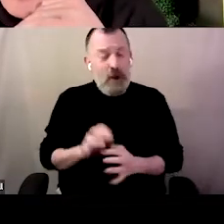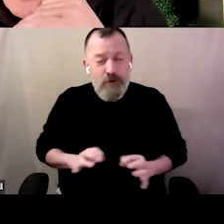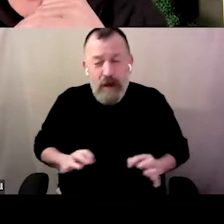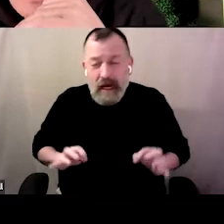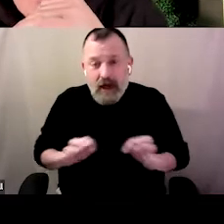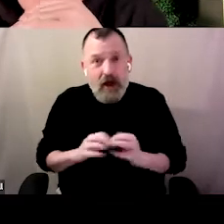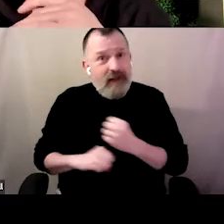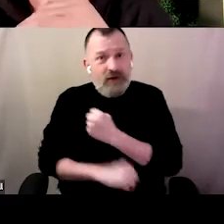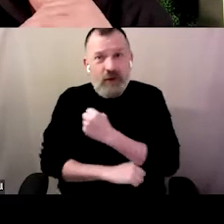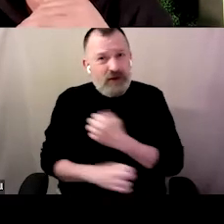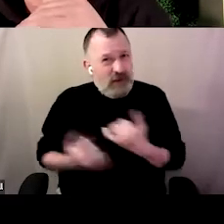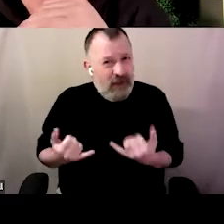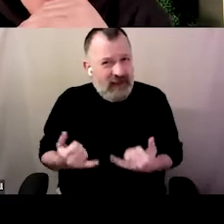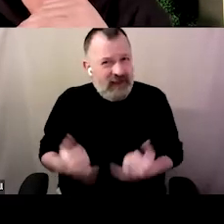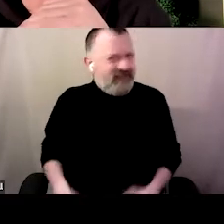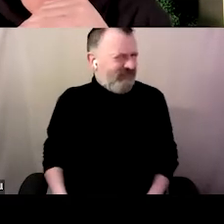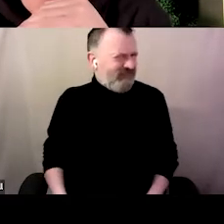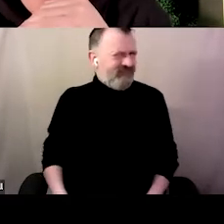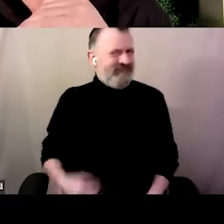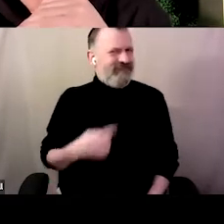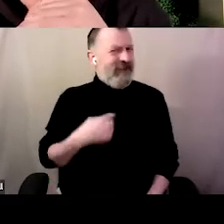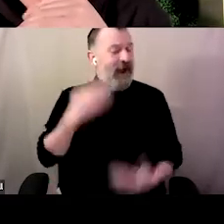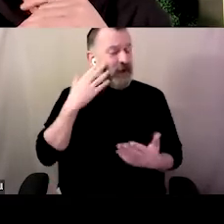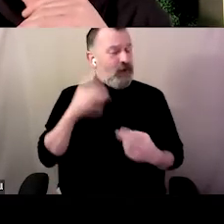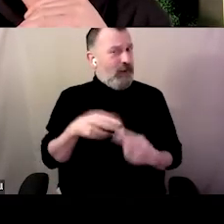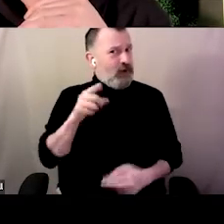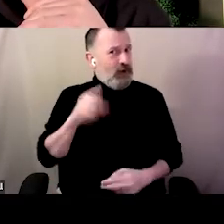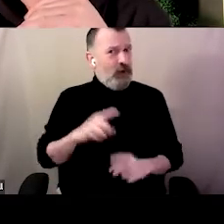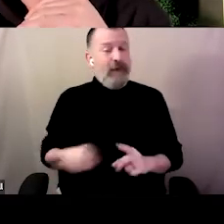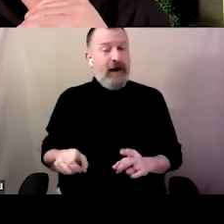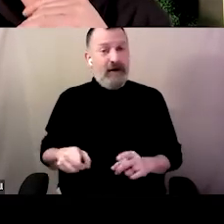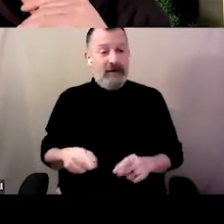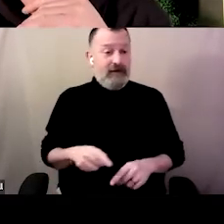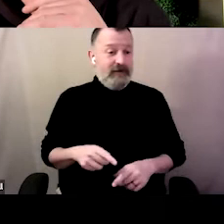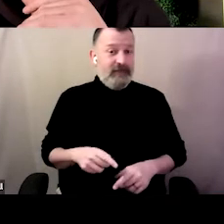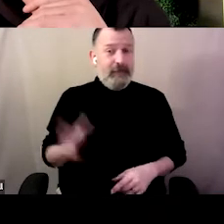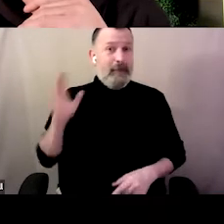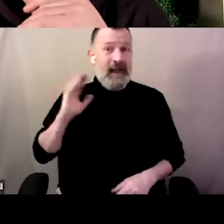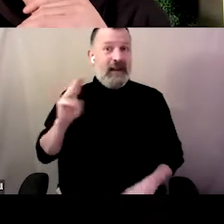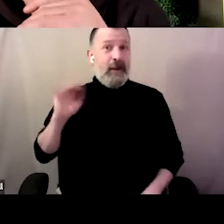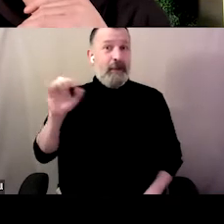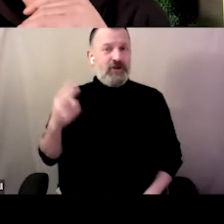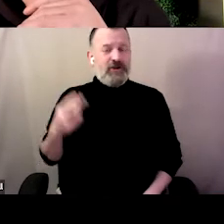So I don't know about all you, but in the early days of coven a critical infrastructure for me